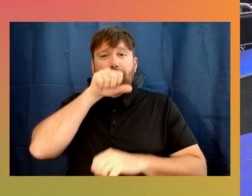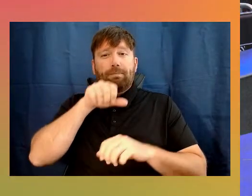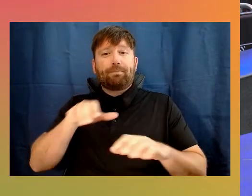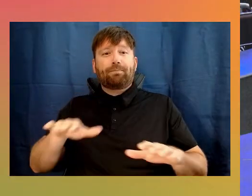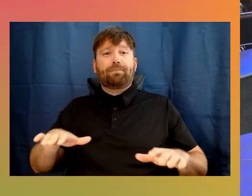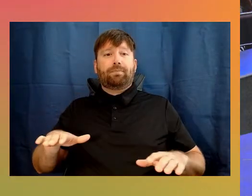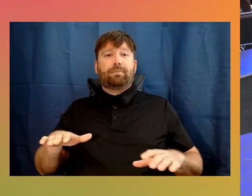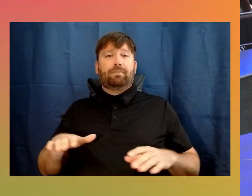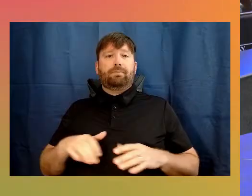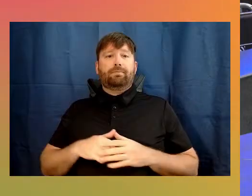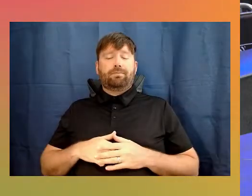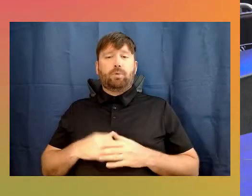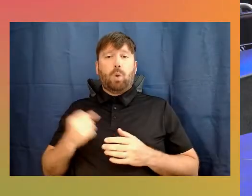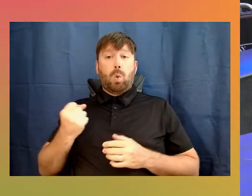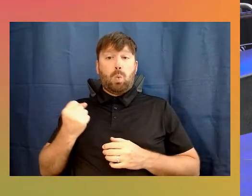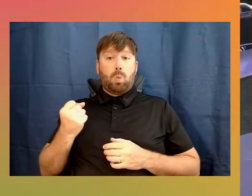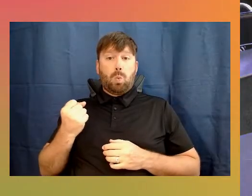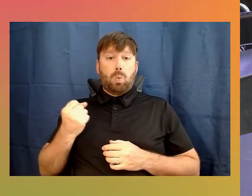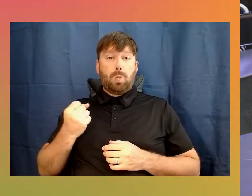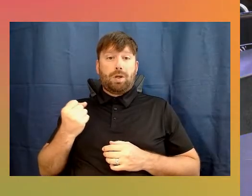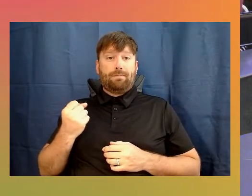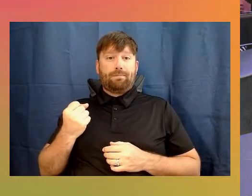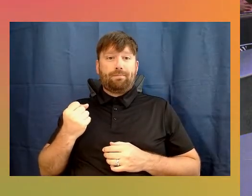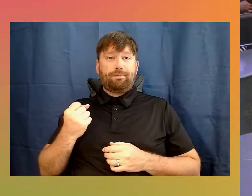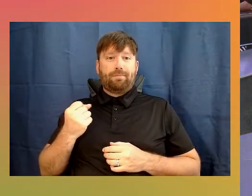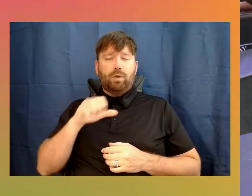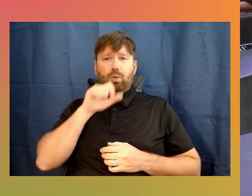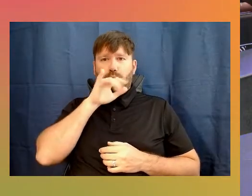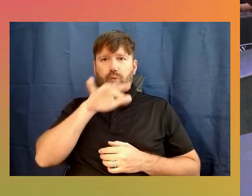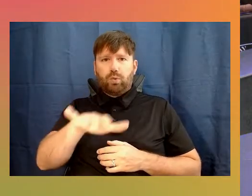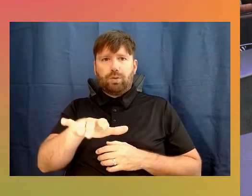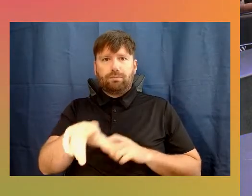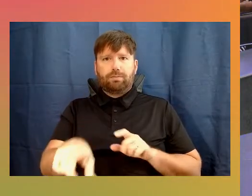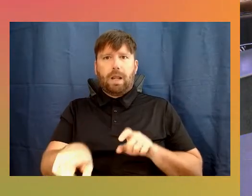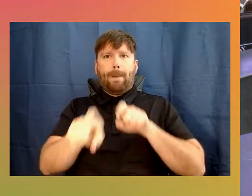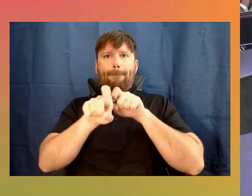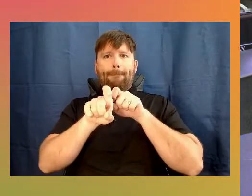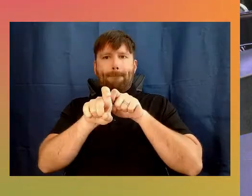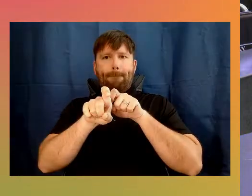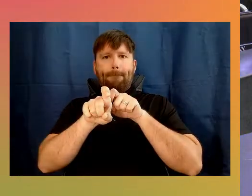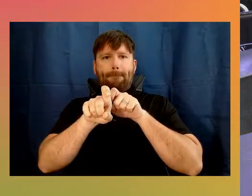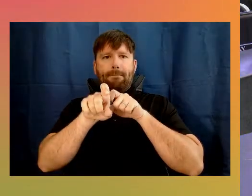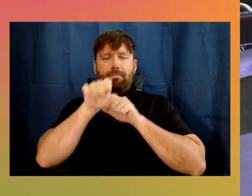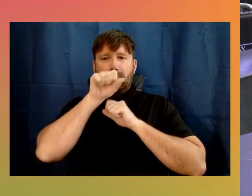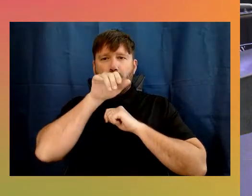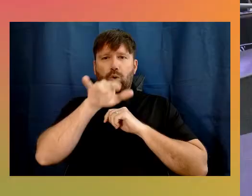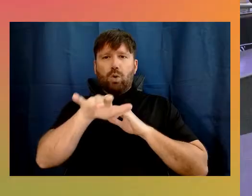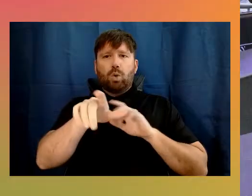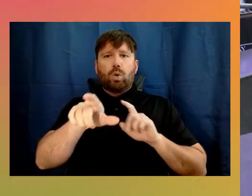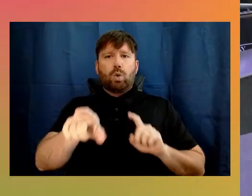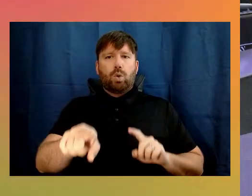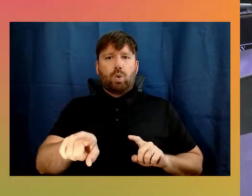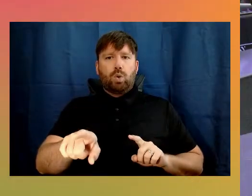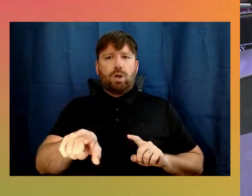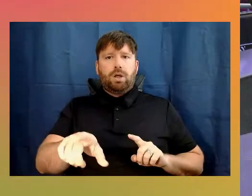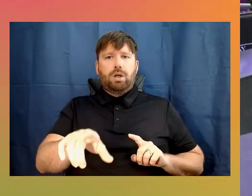THAT IS WHAT WILL HELP YOU GET THROUGH HERE. OFFER AND HOLD. SQUEEZE THE LEGS TOGETHER.